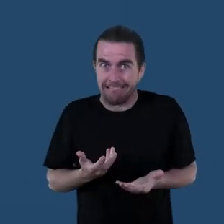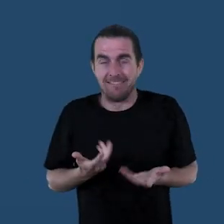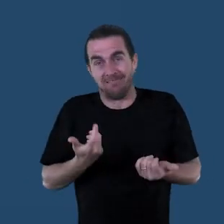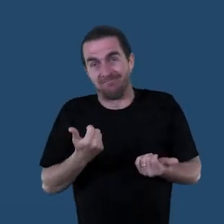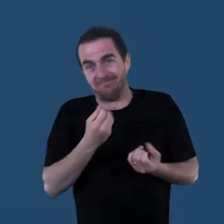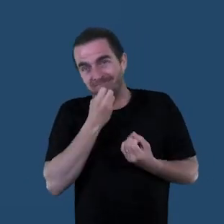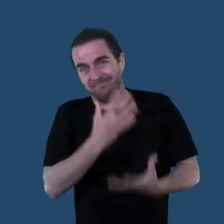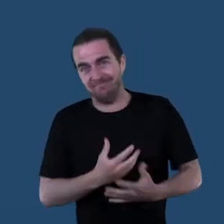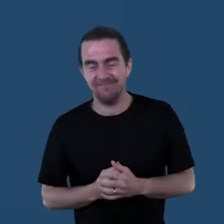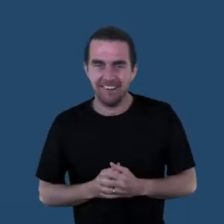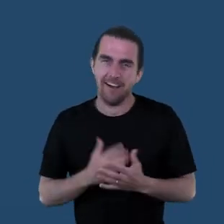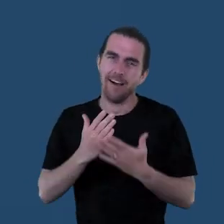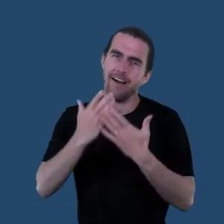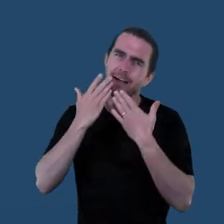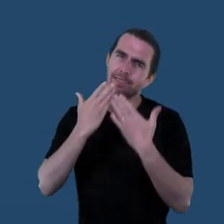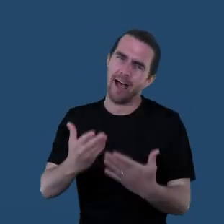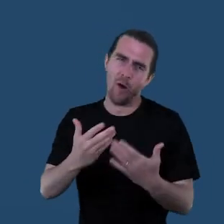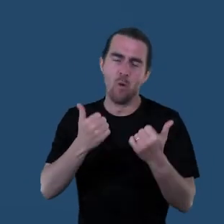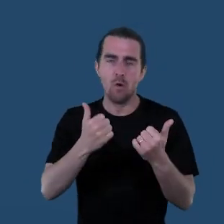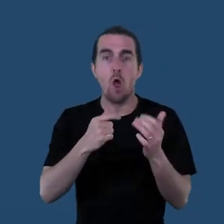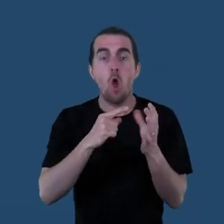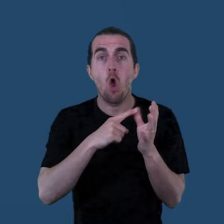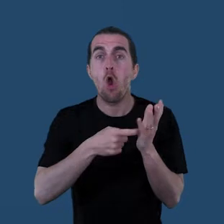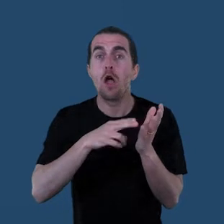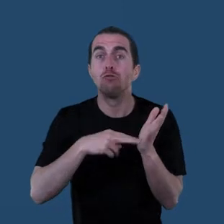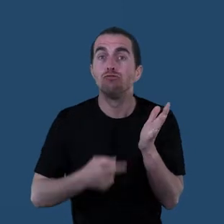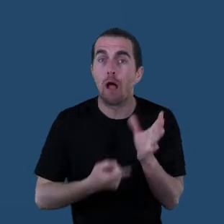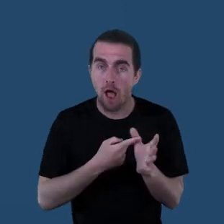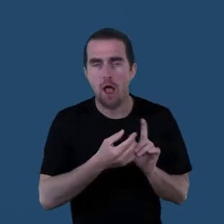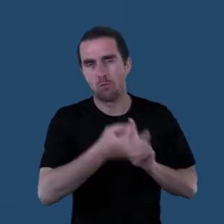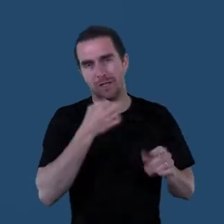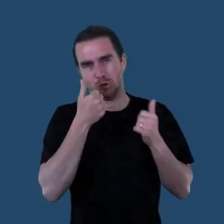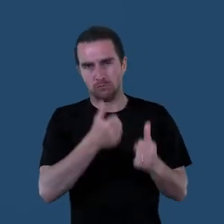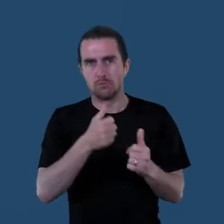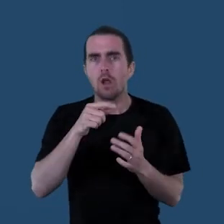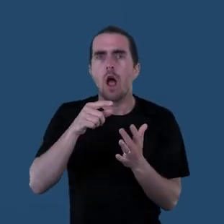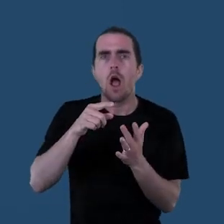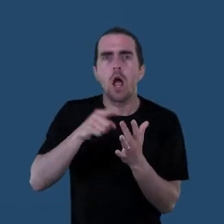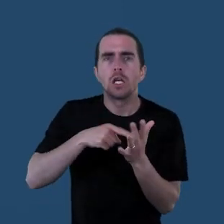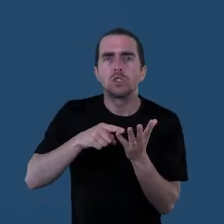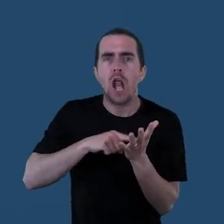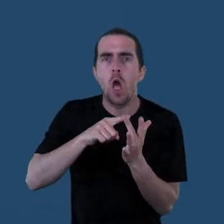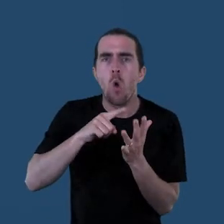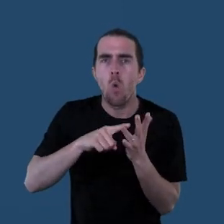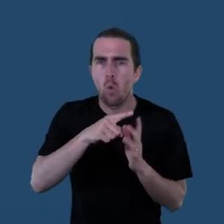Thanks very much for that question, Aruna. This is another interesting one from Julio on YouTube